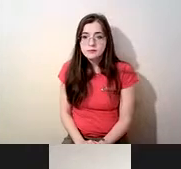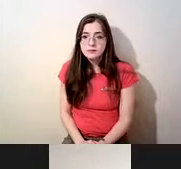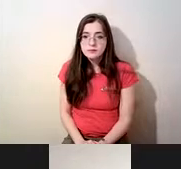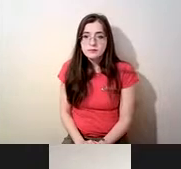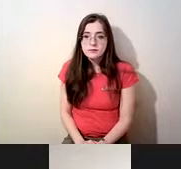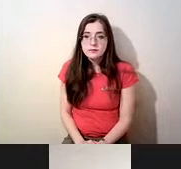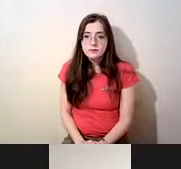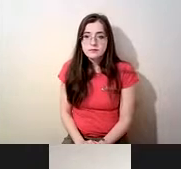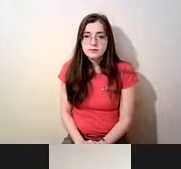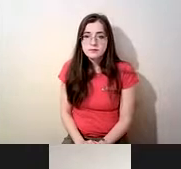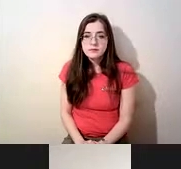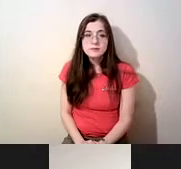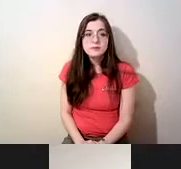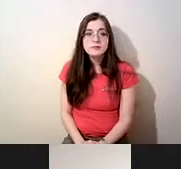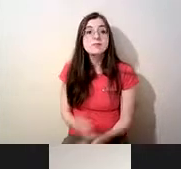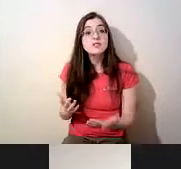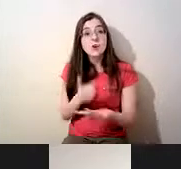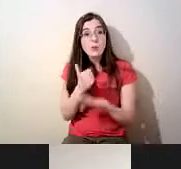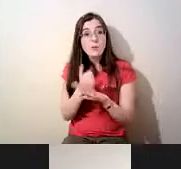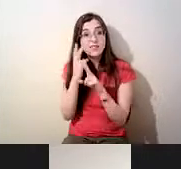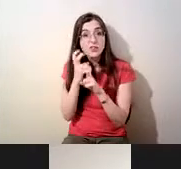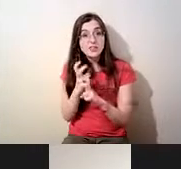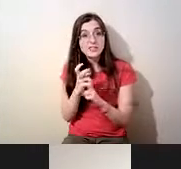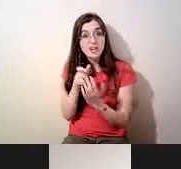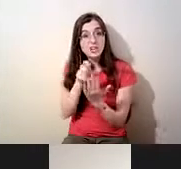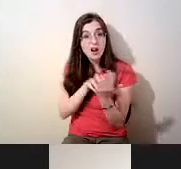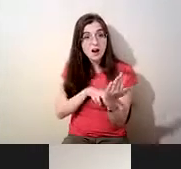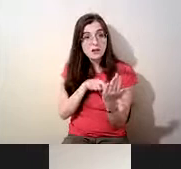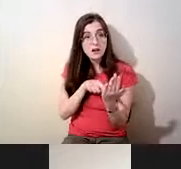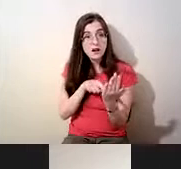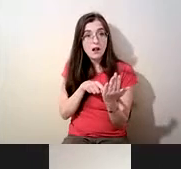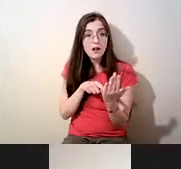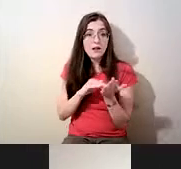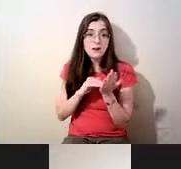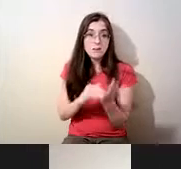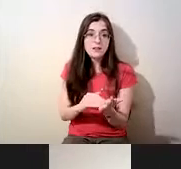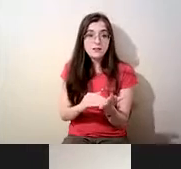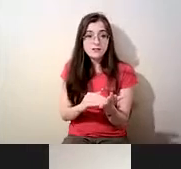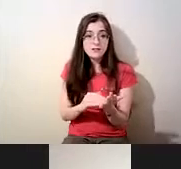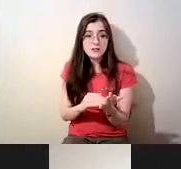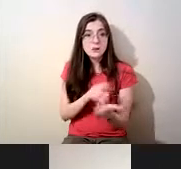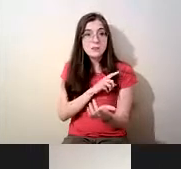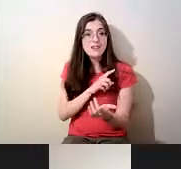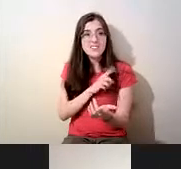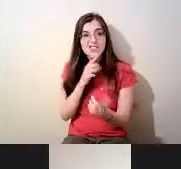i mean based on research and article it do mention that you know because of climate change and